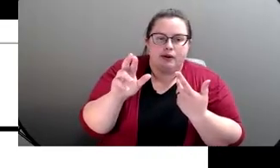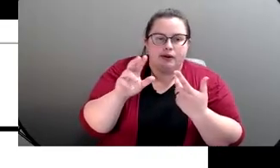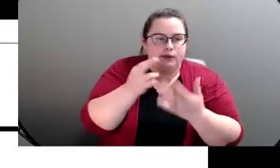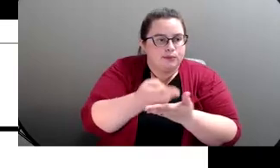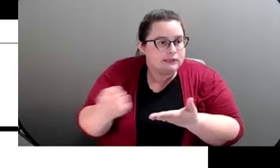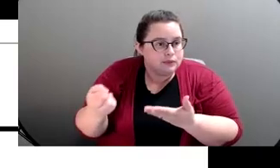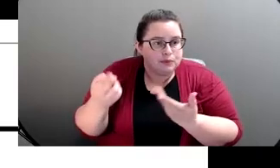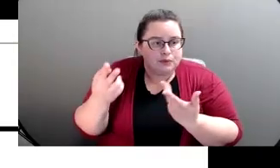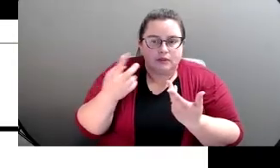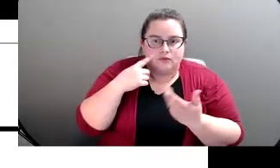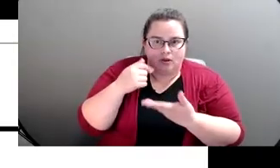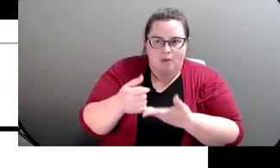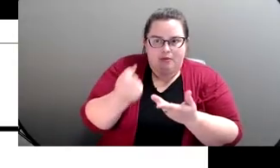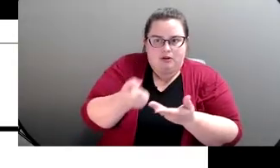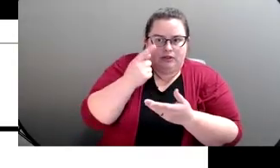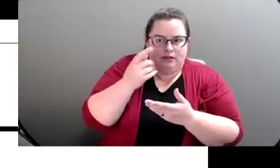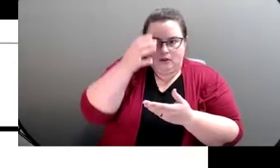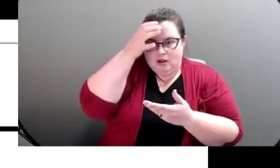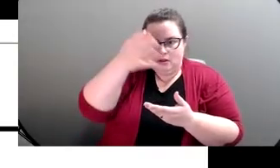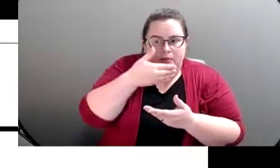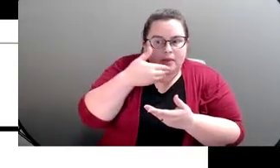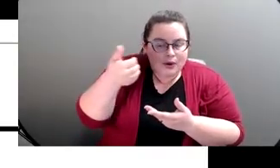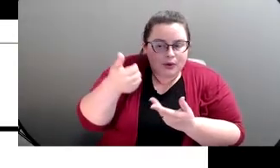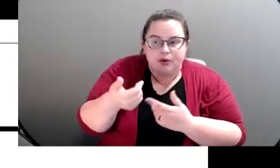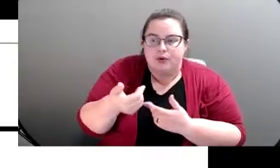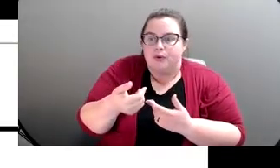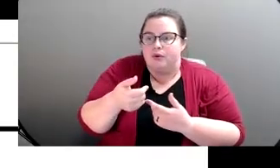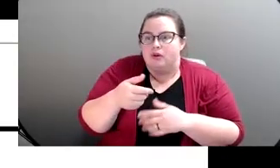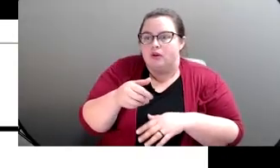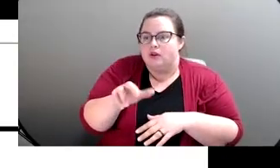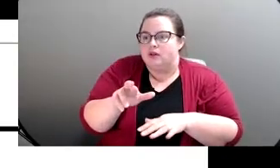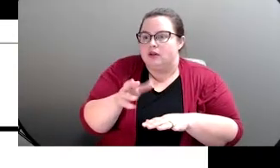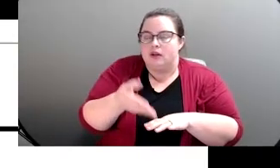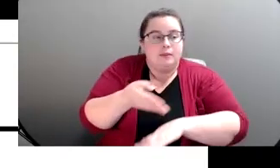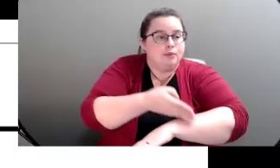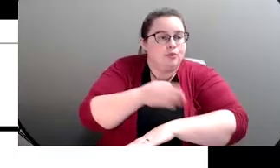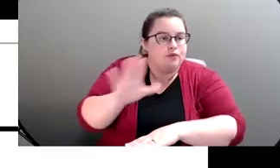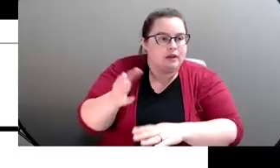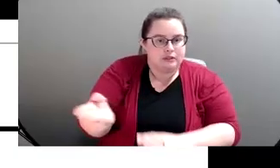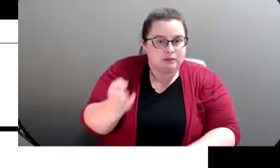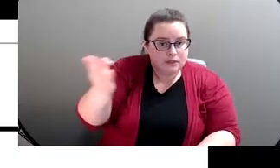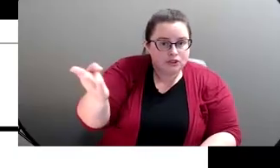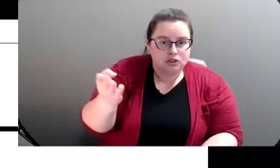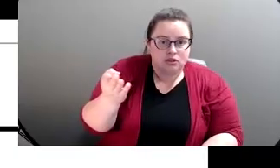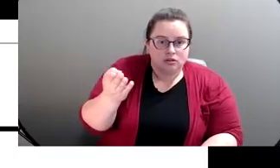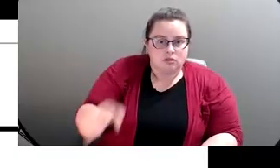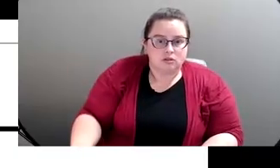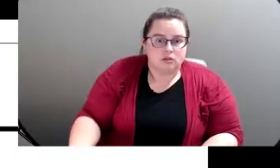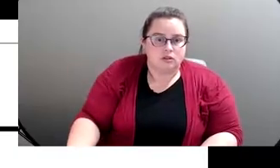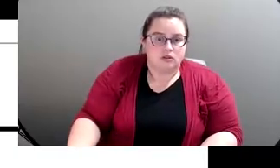the concept better or improve, their submissions or anything like that. You can do that.